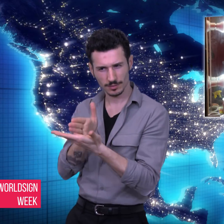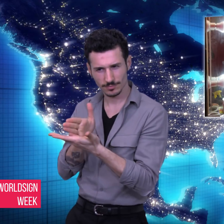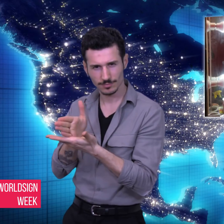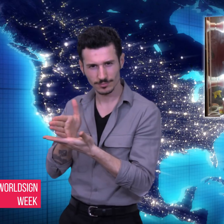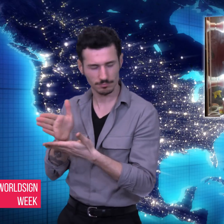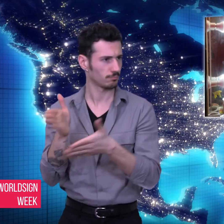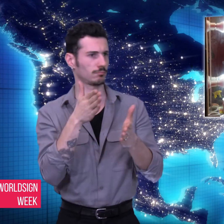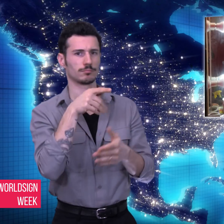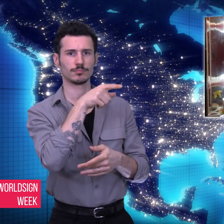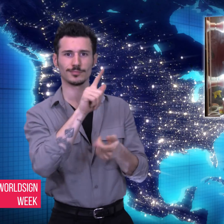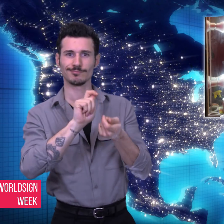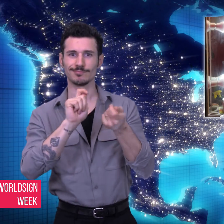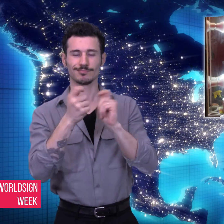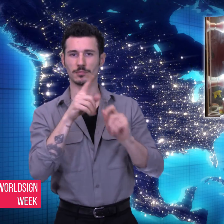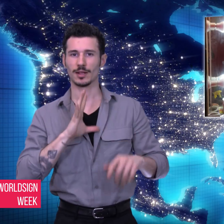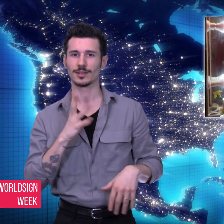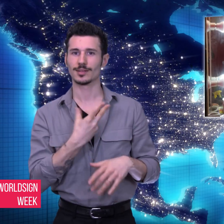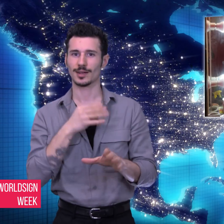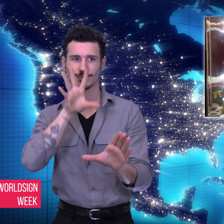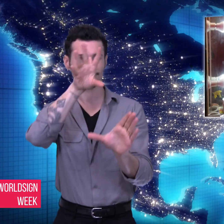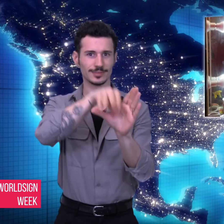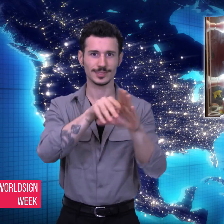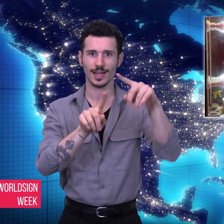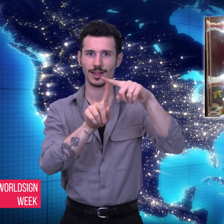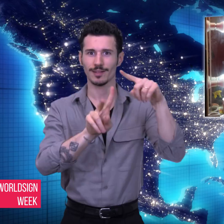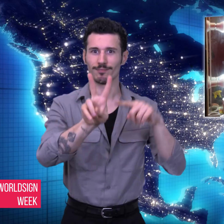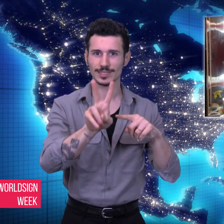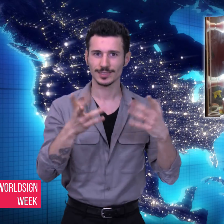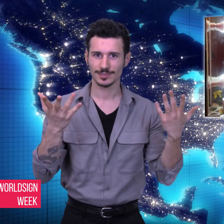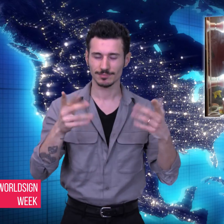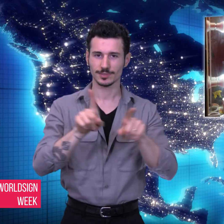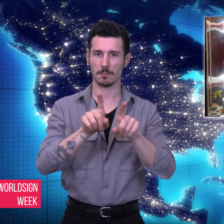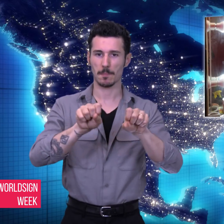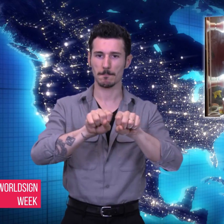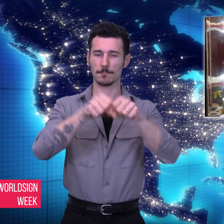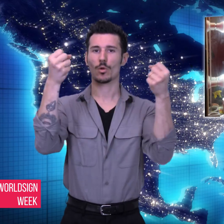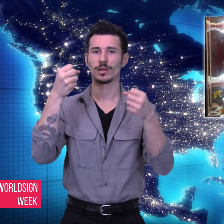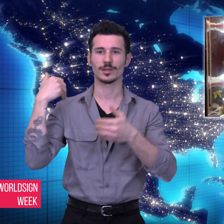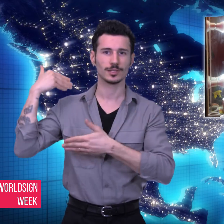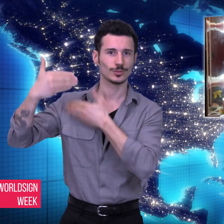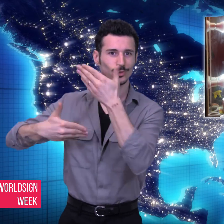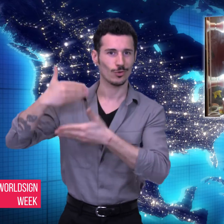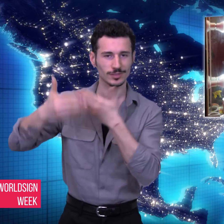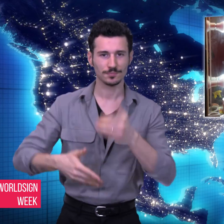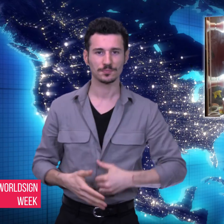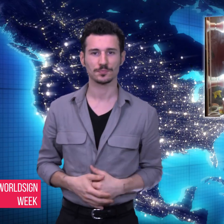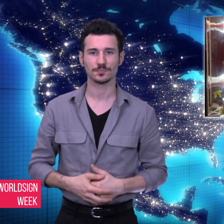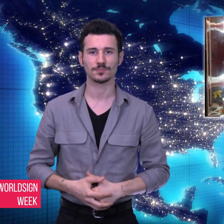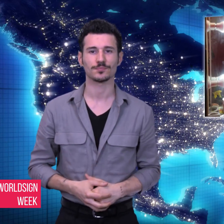There was hesitancy from colleagues upon commencement of